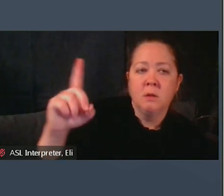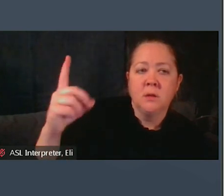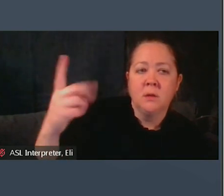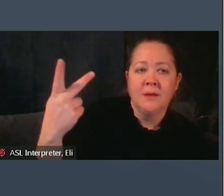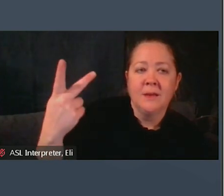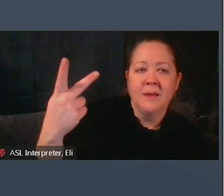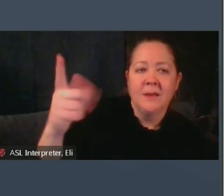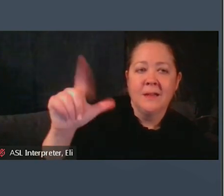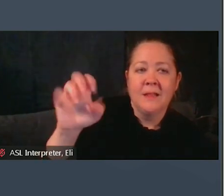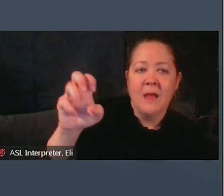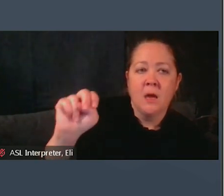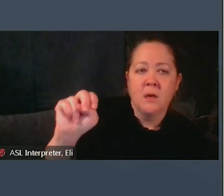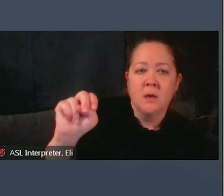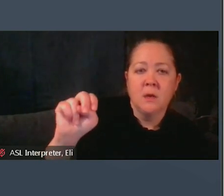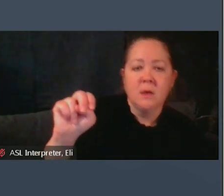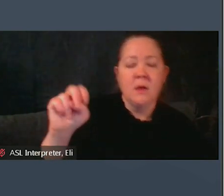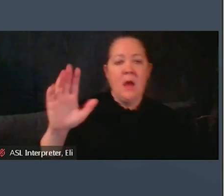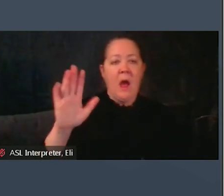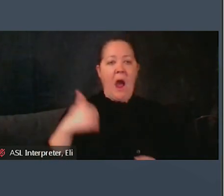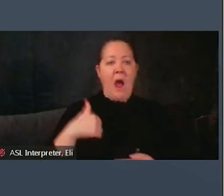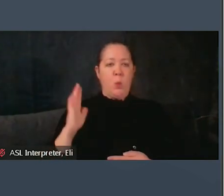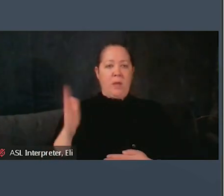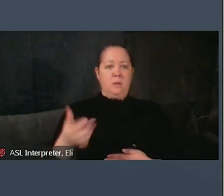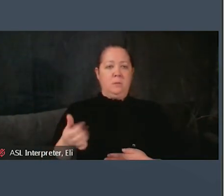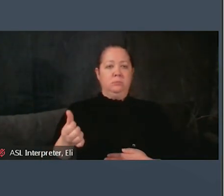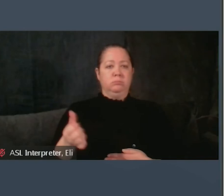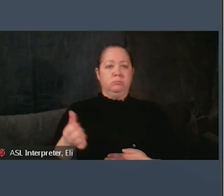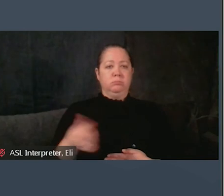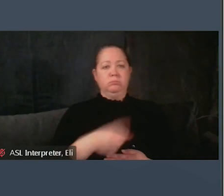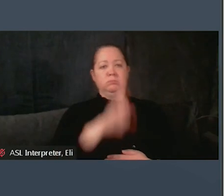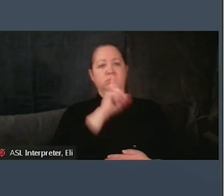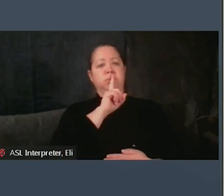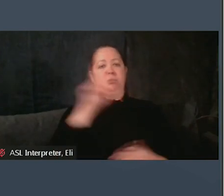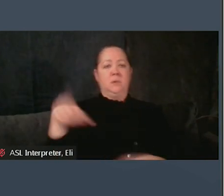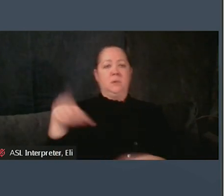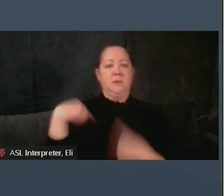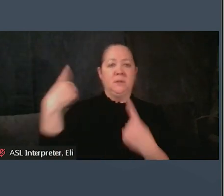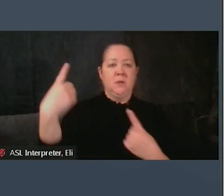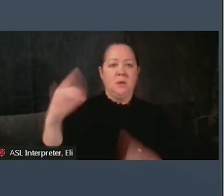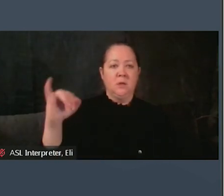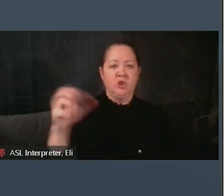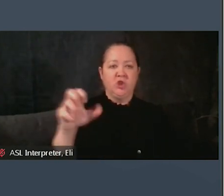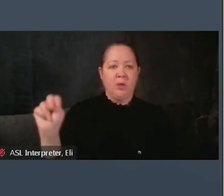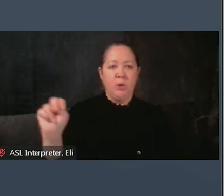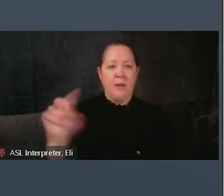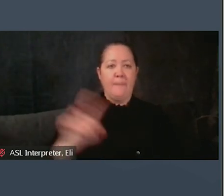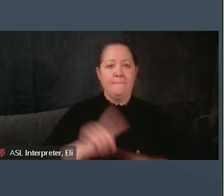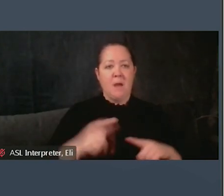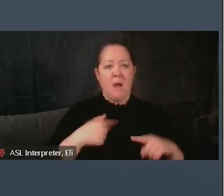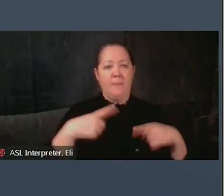I'm going to decline till January that I am a person who grew up in the husband's street. My.